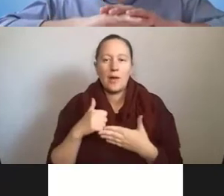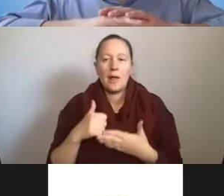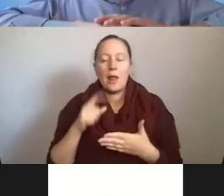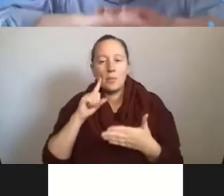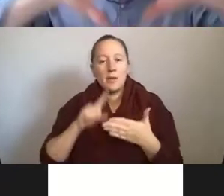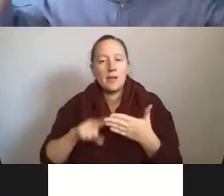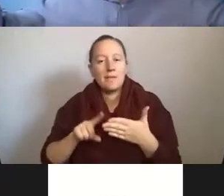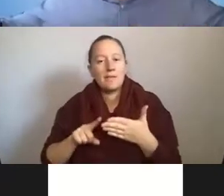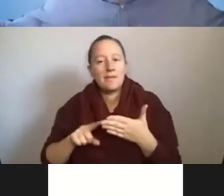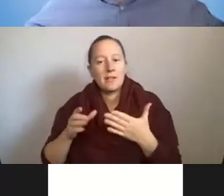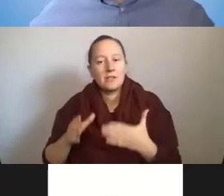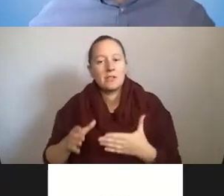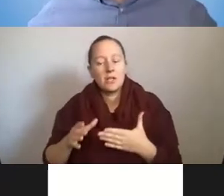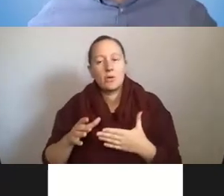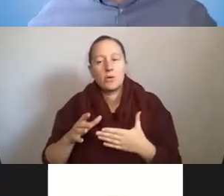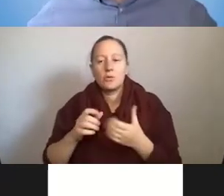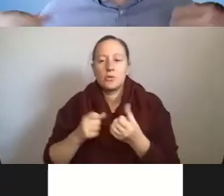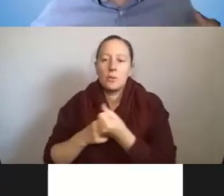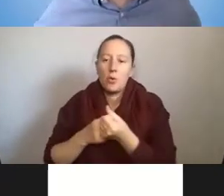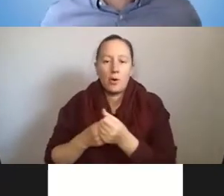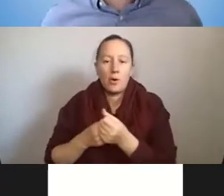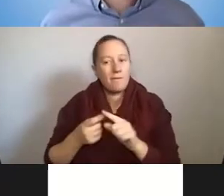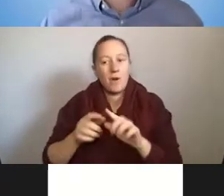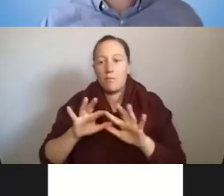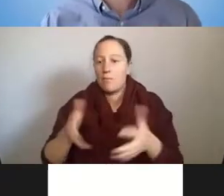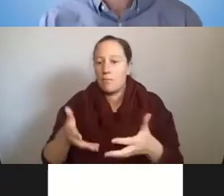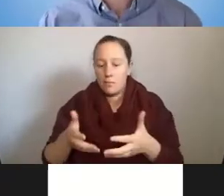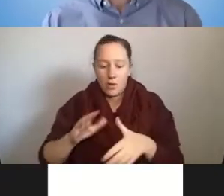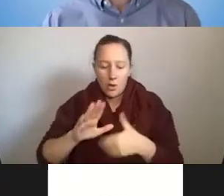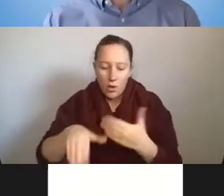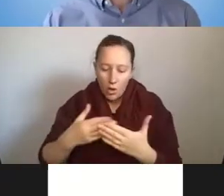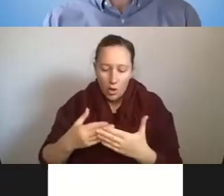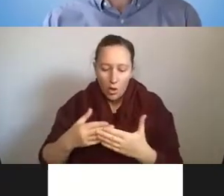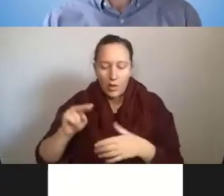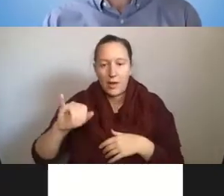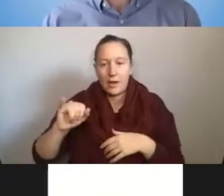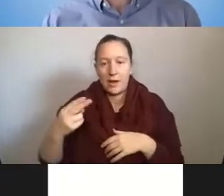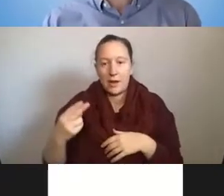by all of the components of the NIH, by all of the Institutes and Centers.